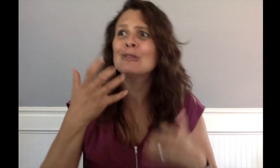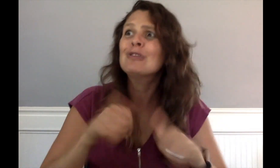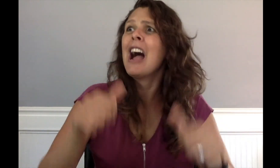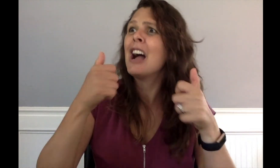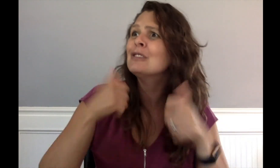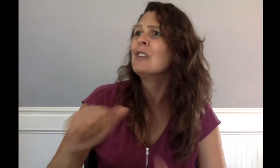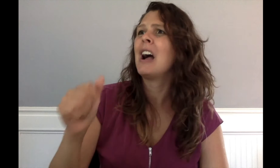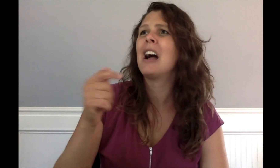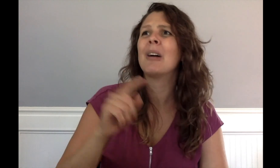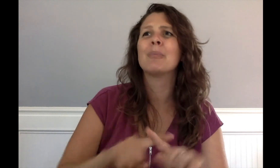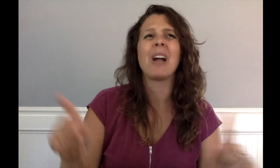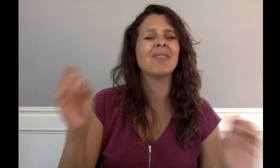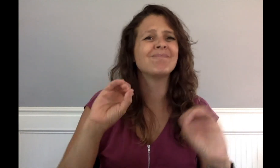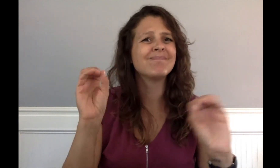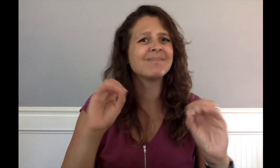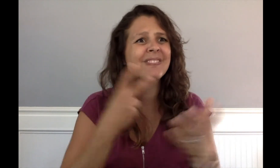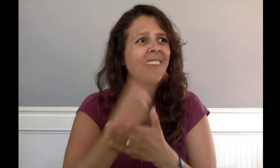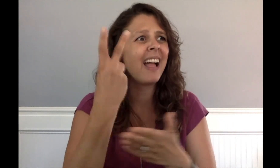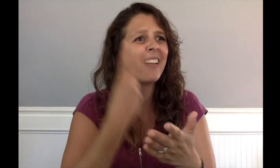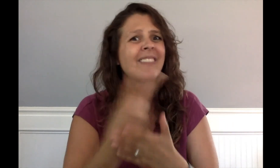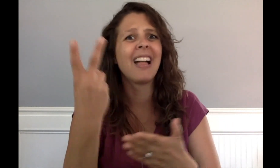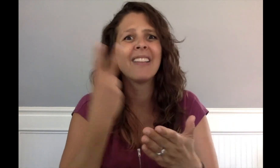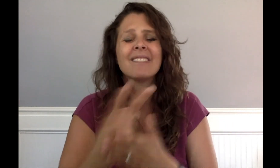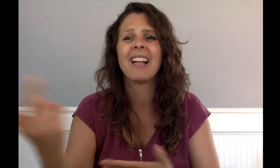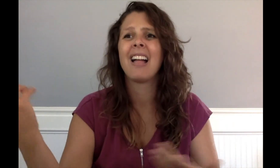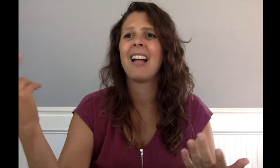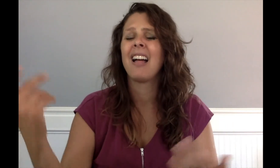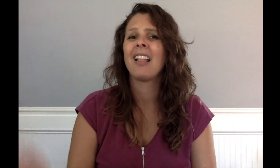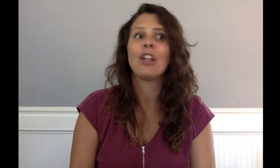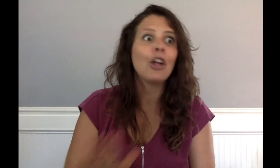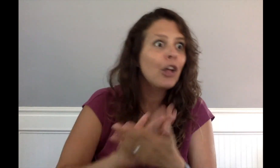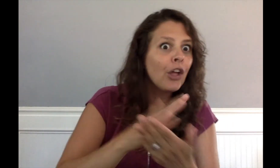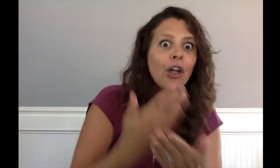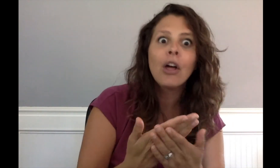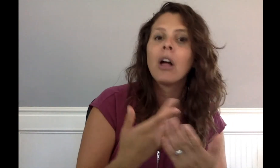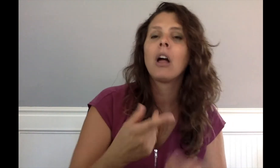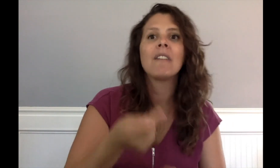stay- to be there if Charlie needed them, which he did.